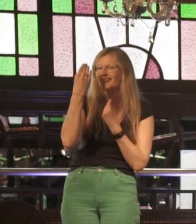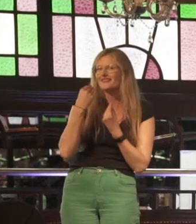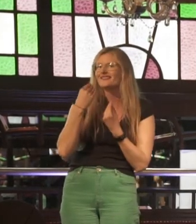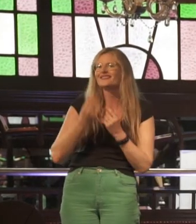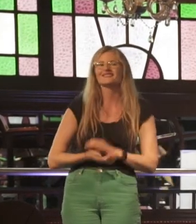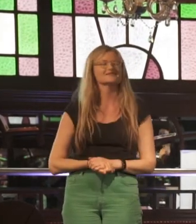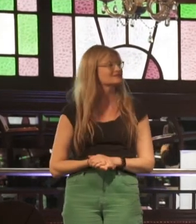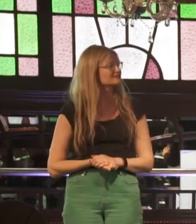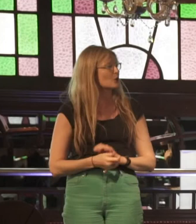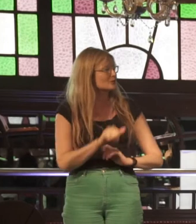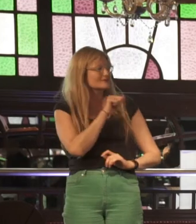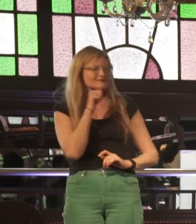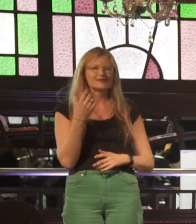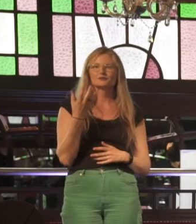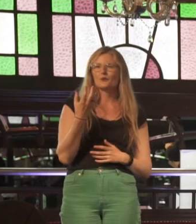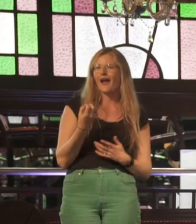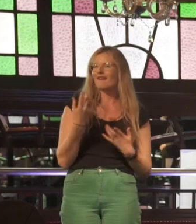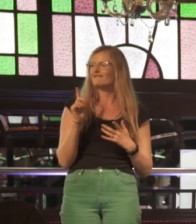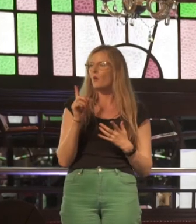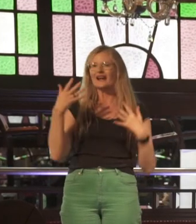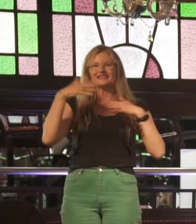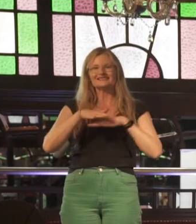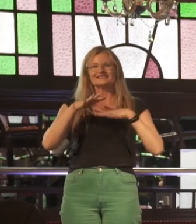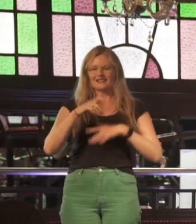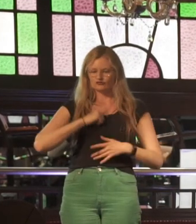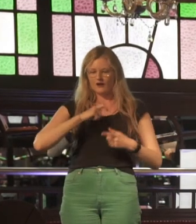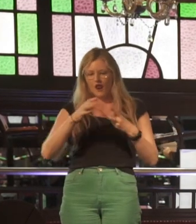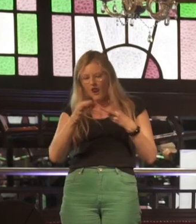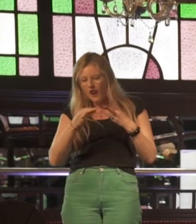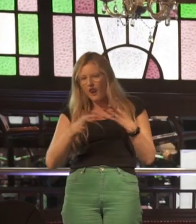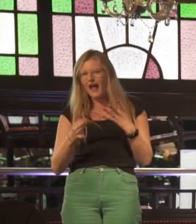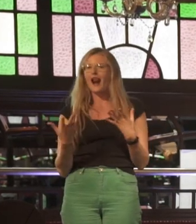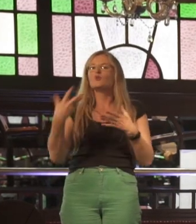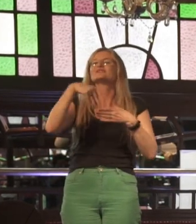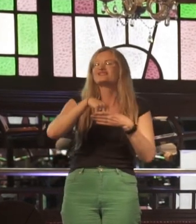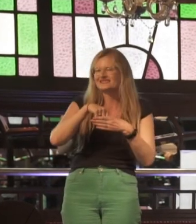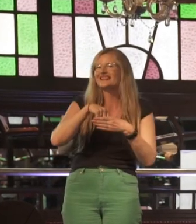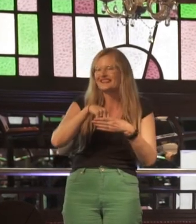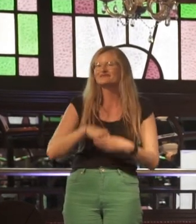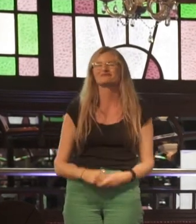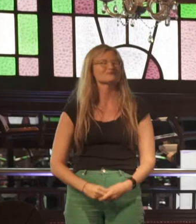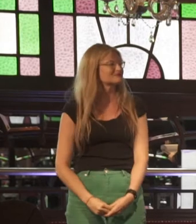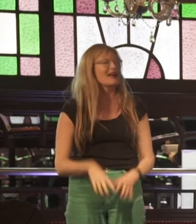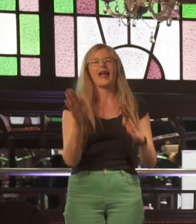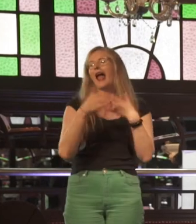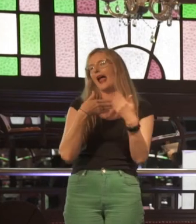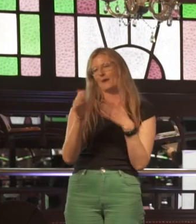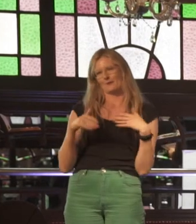So it's just nice to have that kind of intersection and inclusivity. So it's lovely. Lovely to hear. Anyway, here we go.